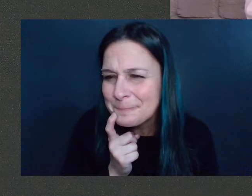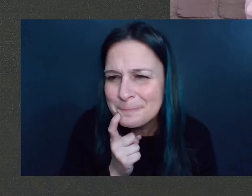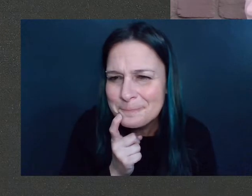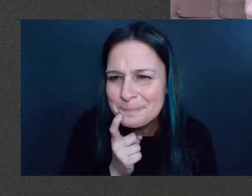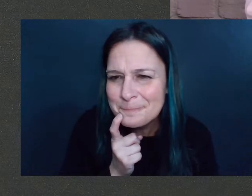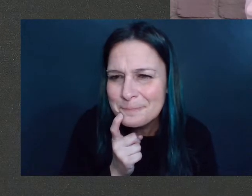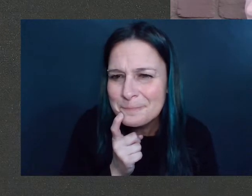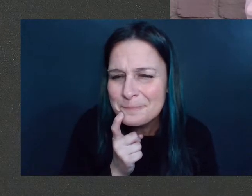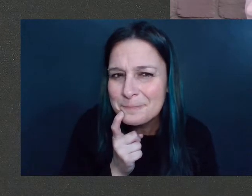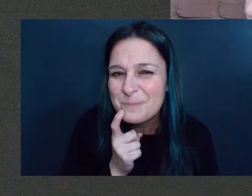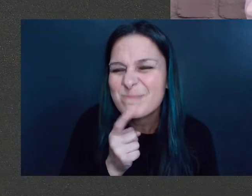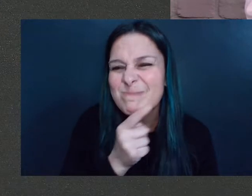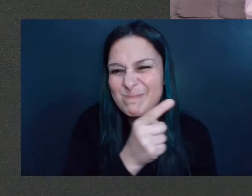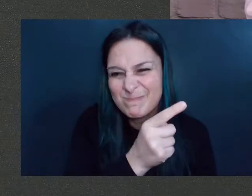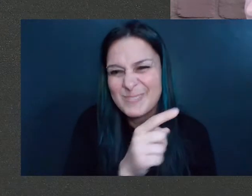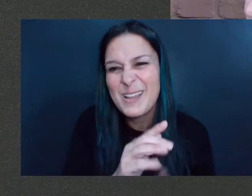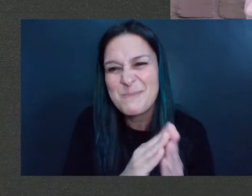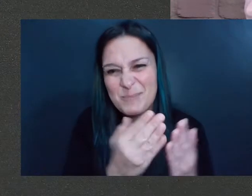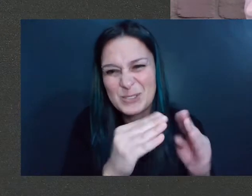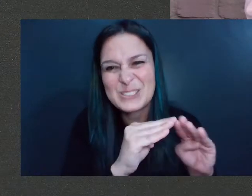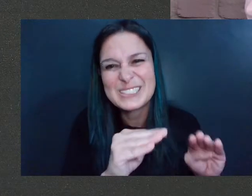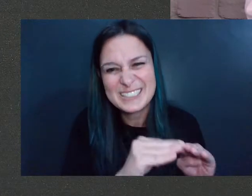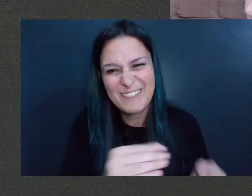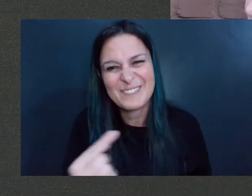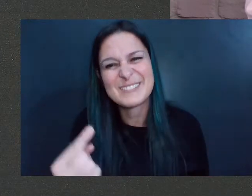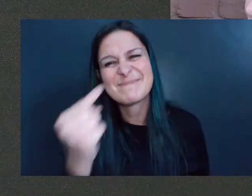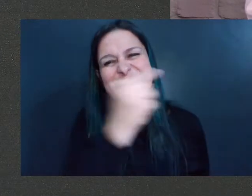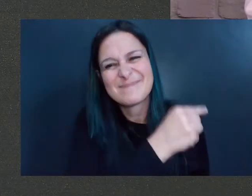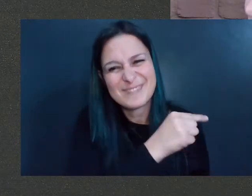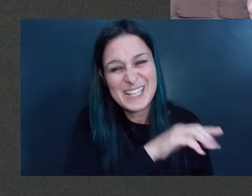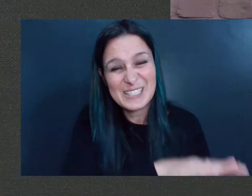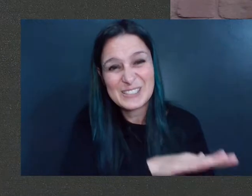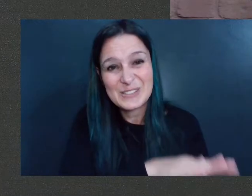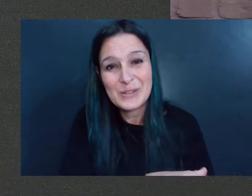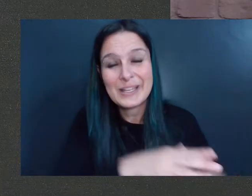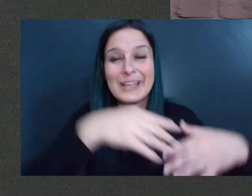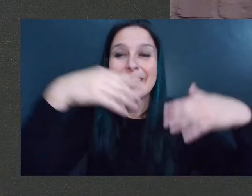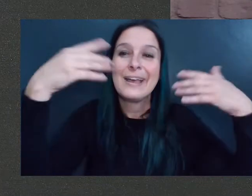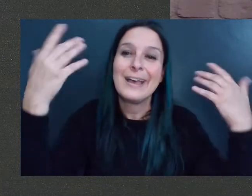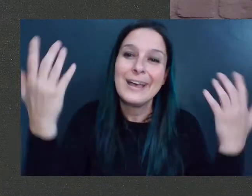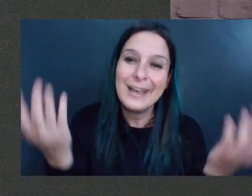It was on that bookshelf back at school, wasn't it? And chances are,